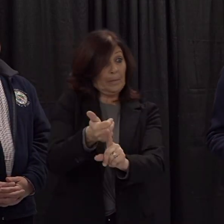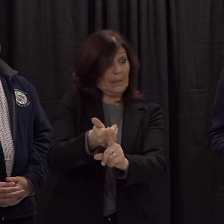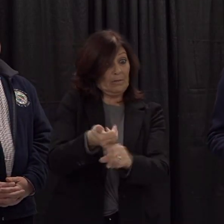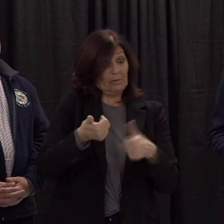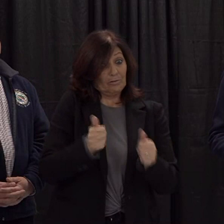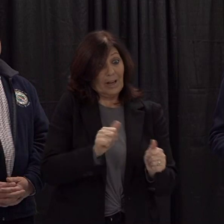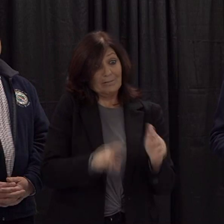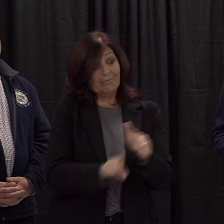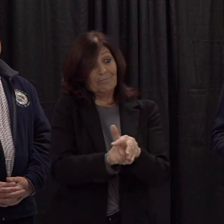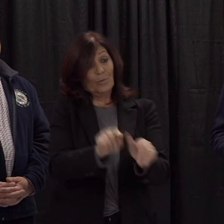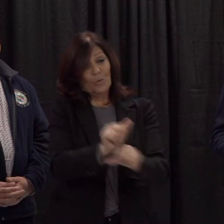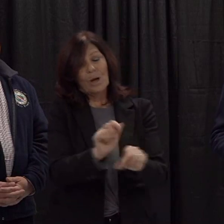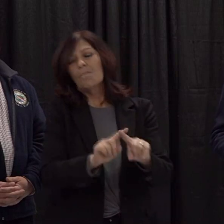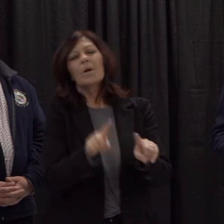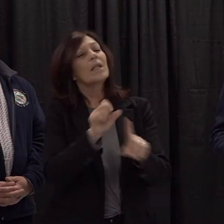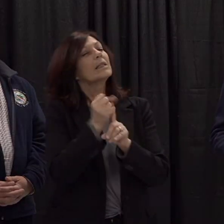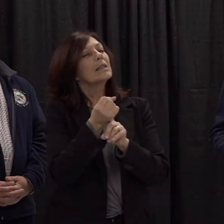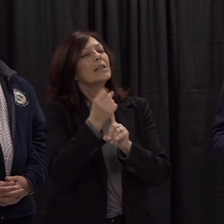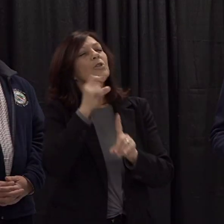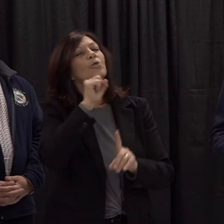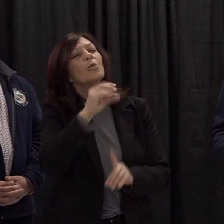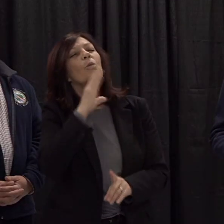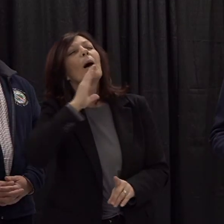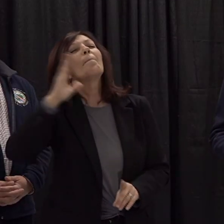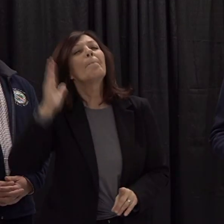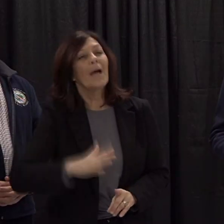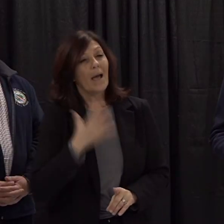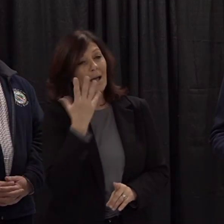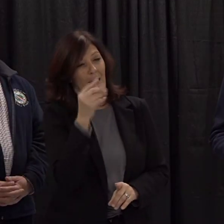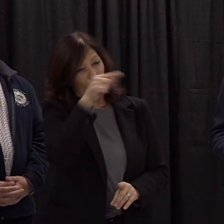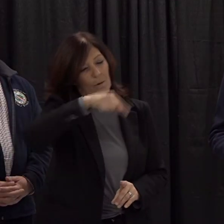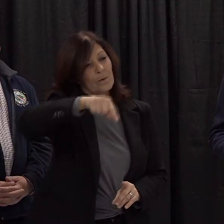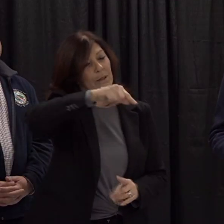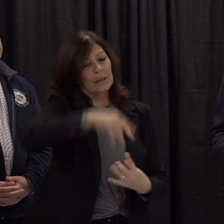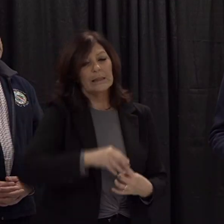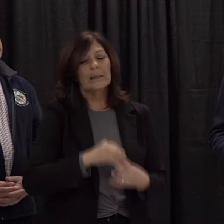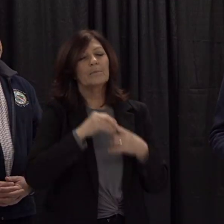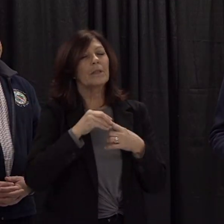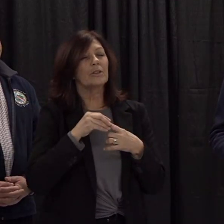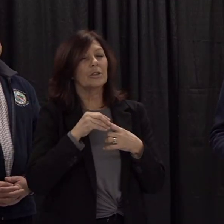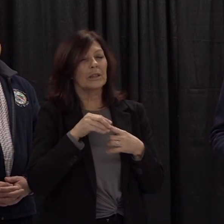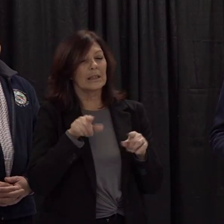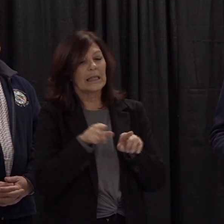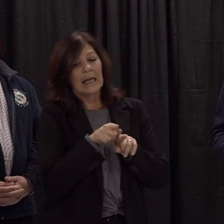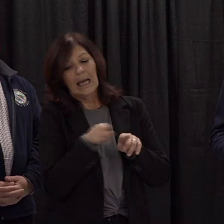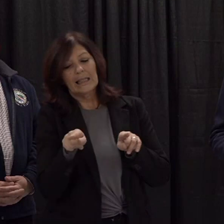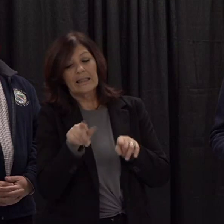but the situation is so bad, especially around exit 56, which is the New York.